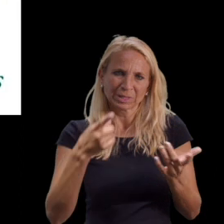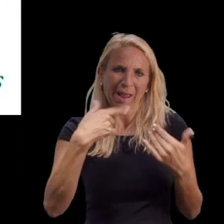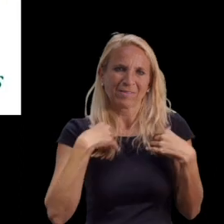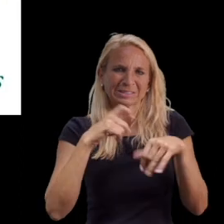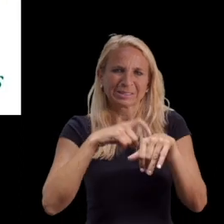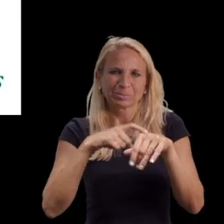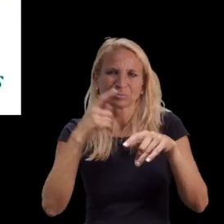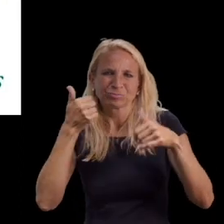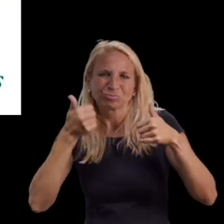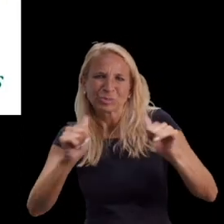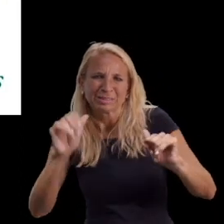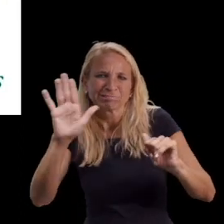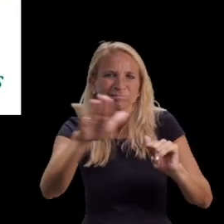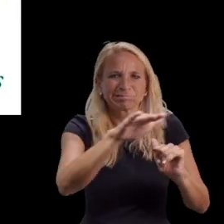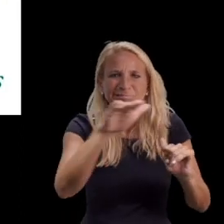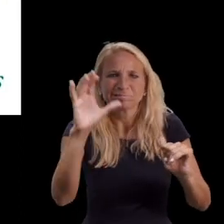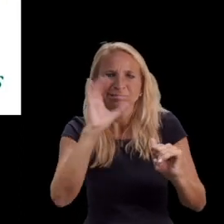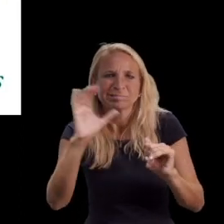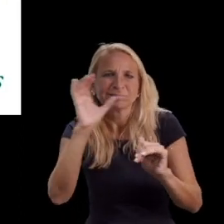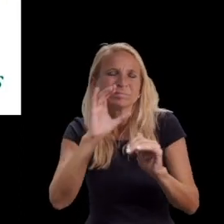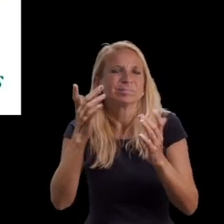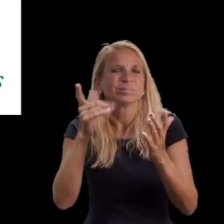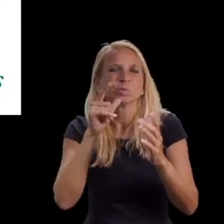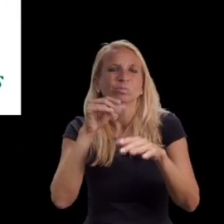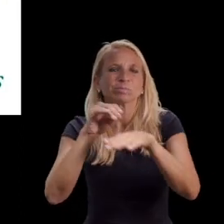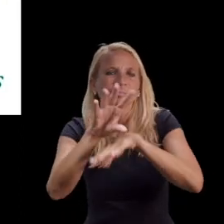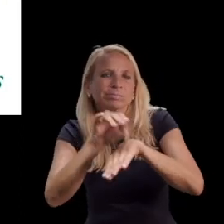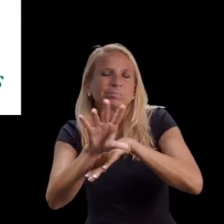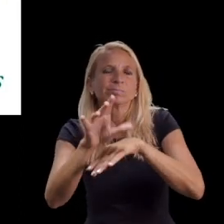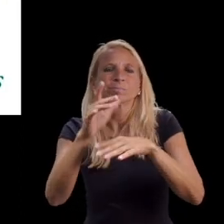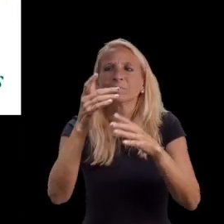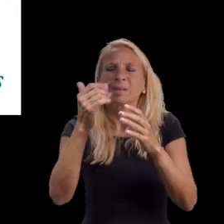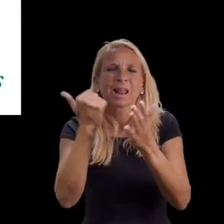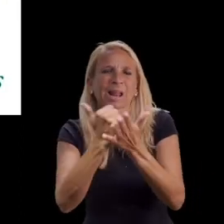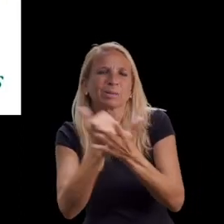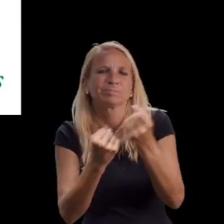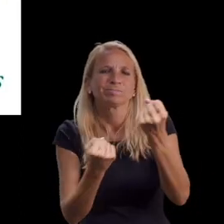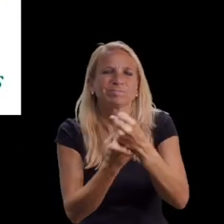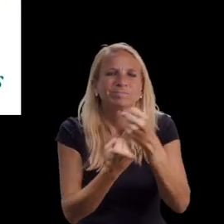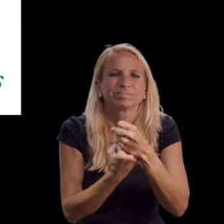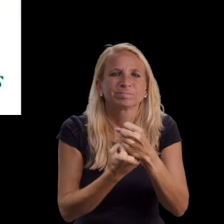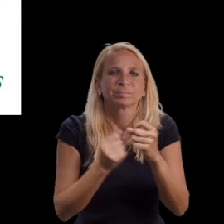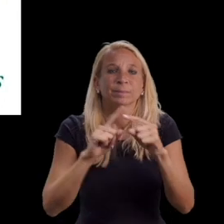or seek counsel or an advocate to help you. But at this initial phase,